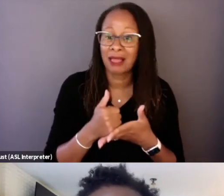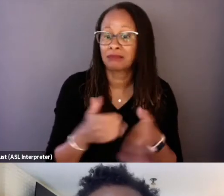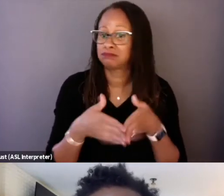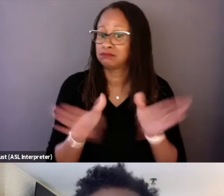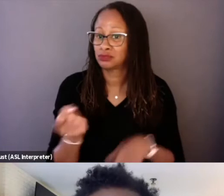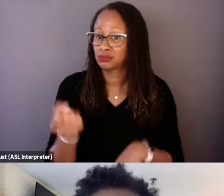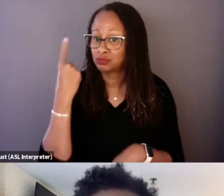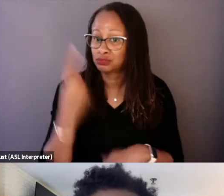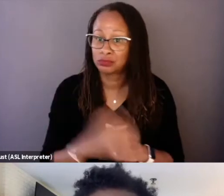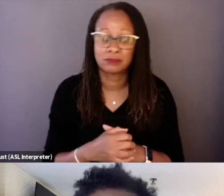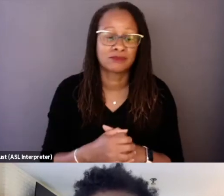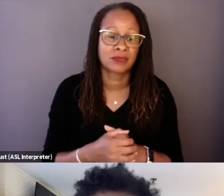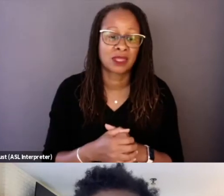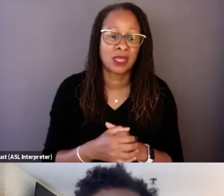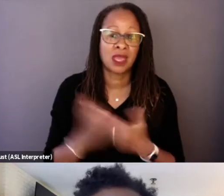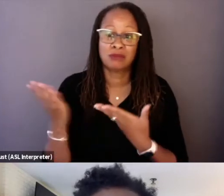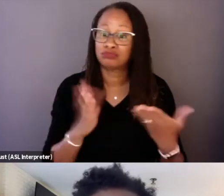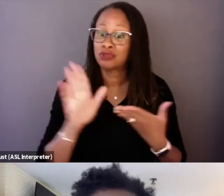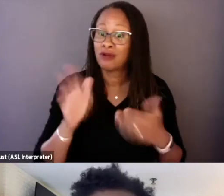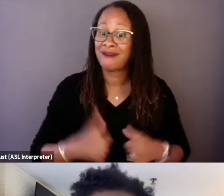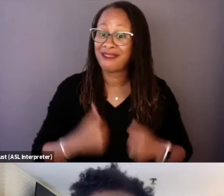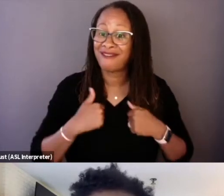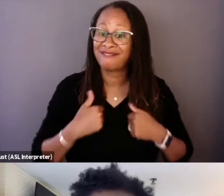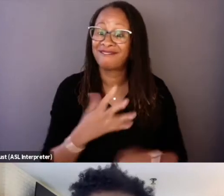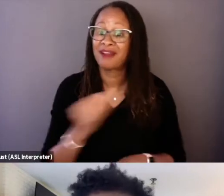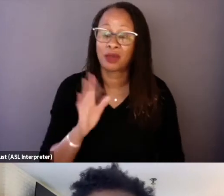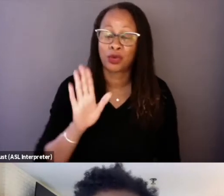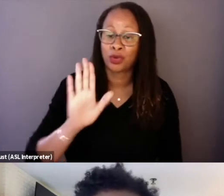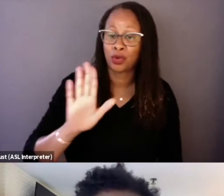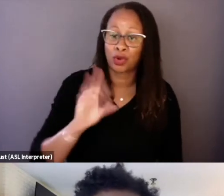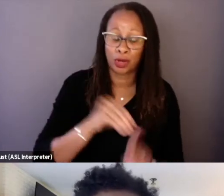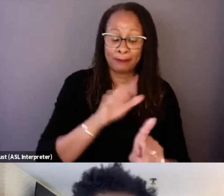and in bringing her life and the impact of her death